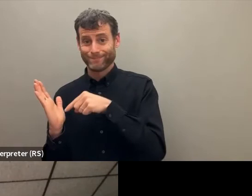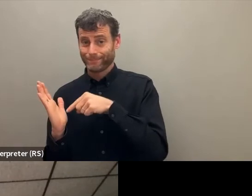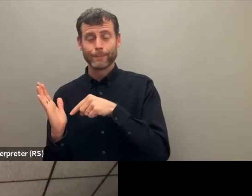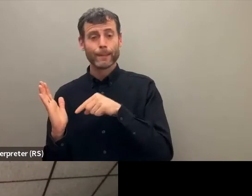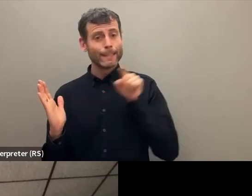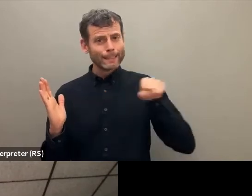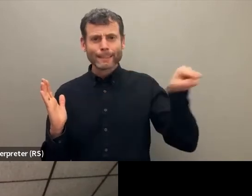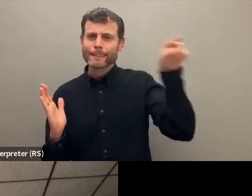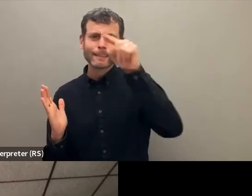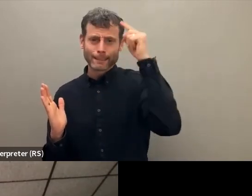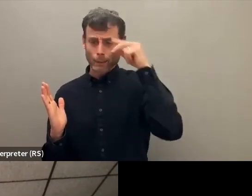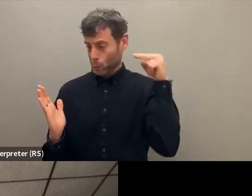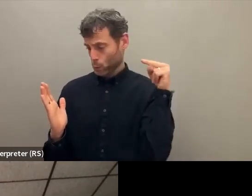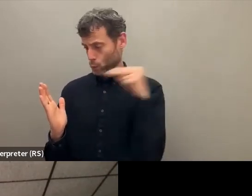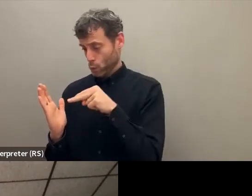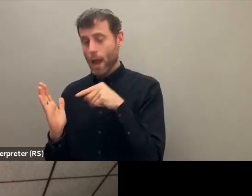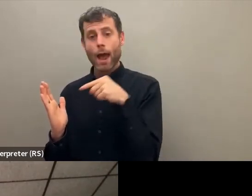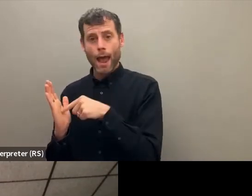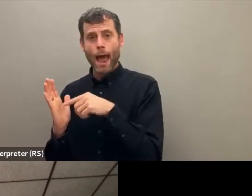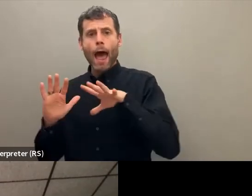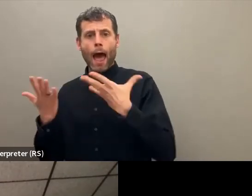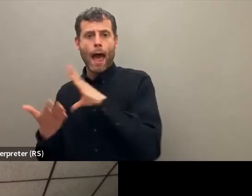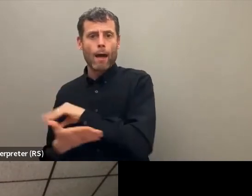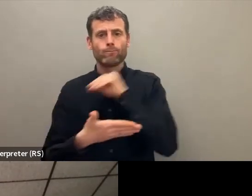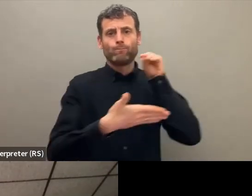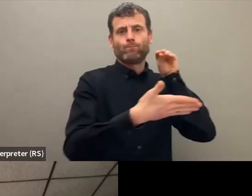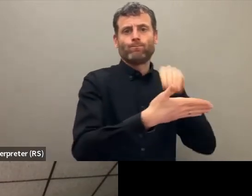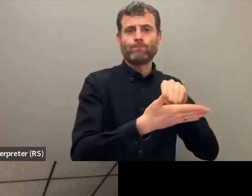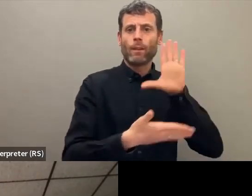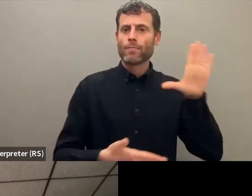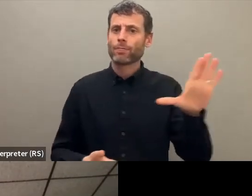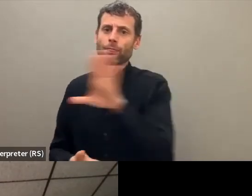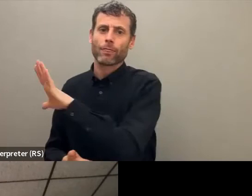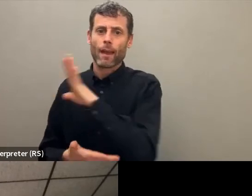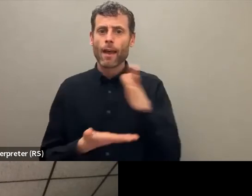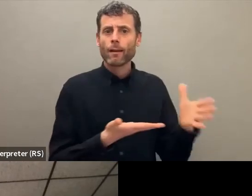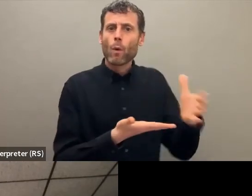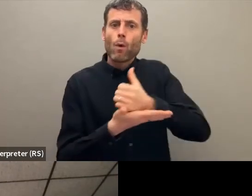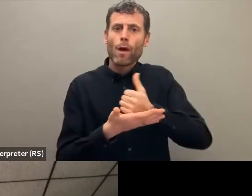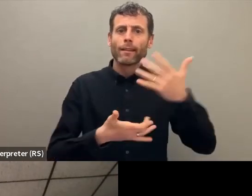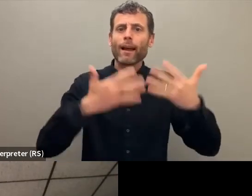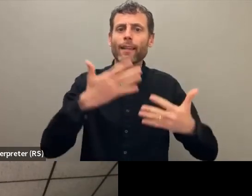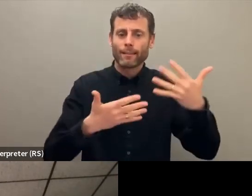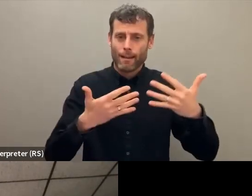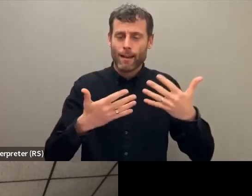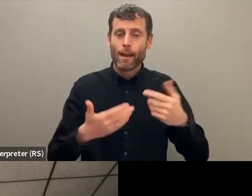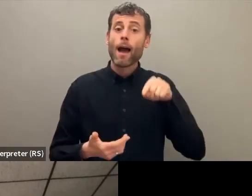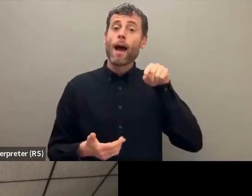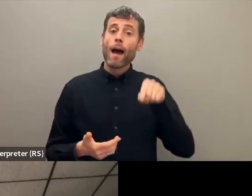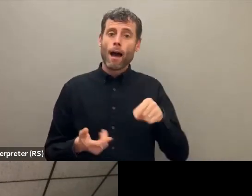Jennifer Madans: Since adopting accessible methods applied to all modes of data collection and whether they are in person or on paper or phone or Web.